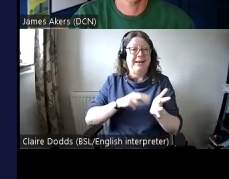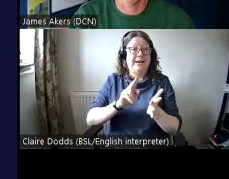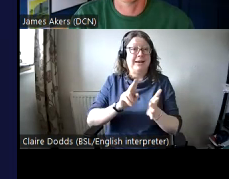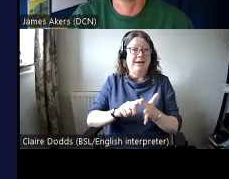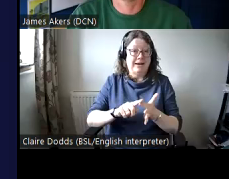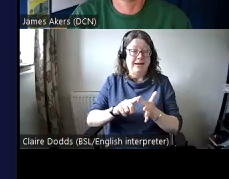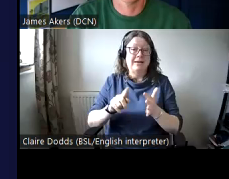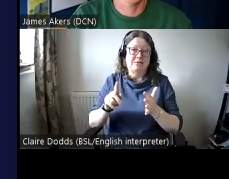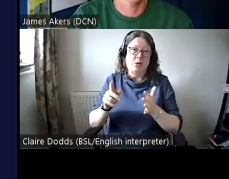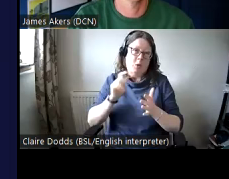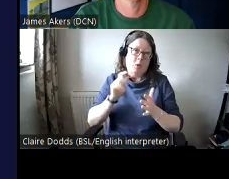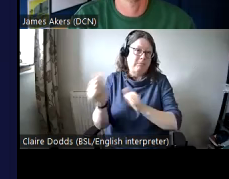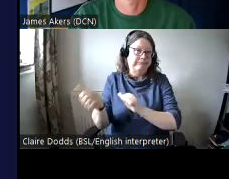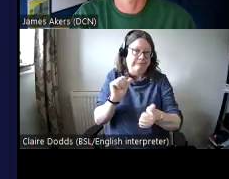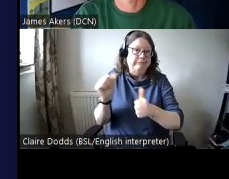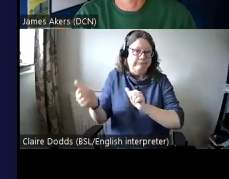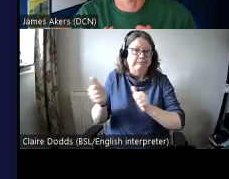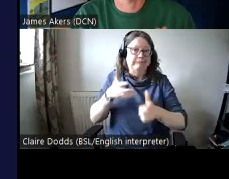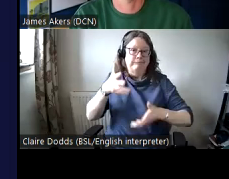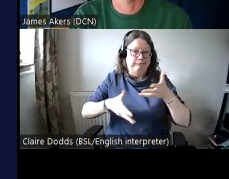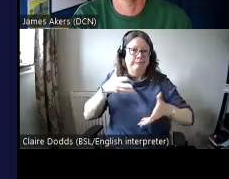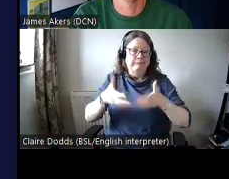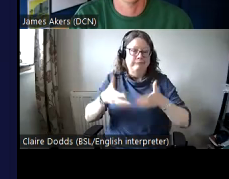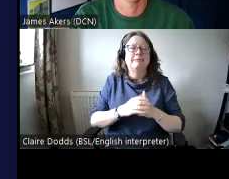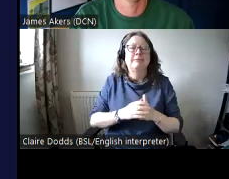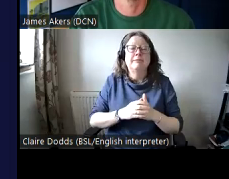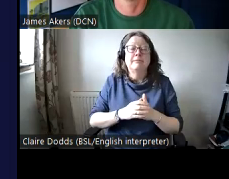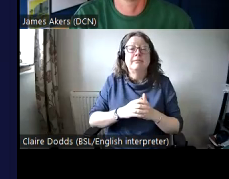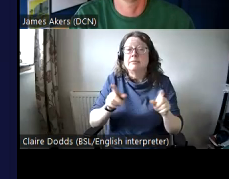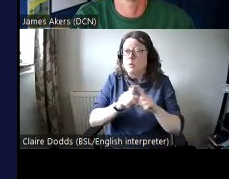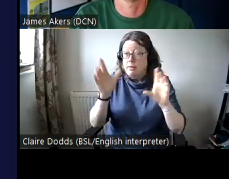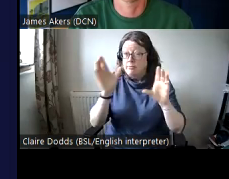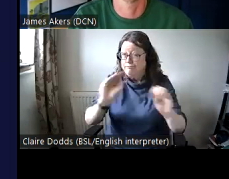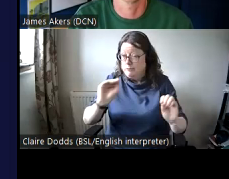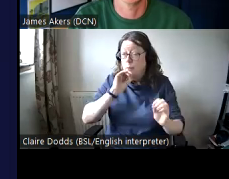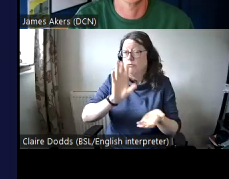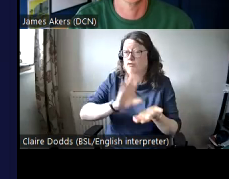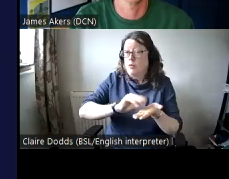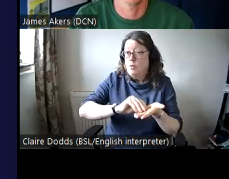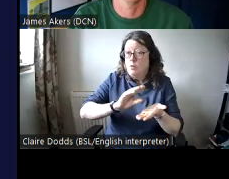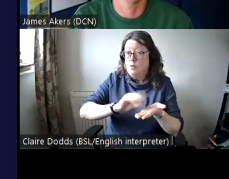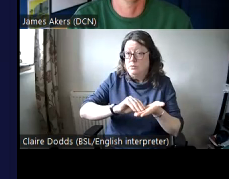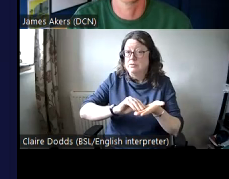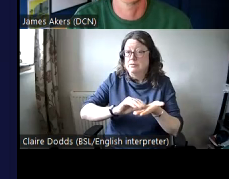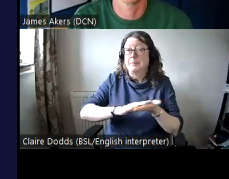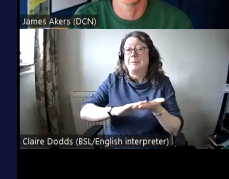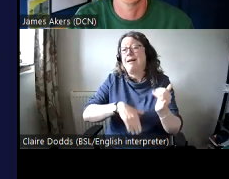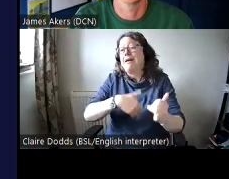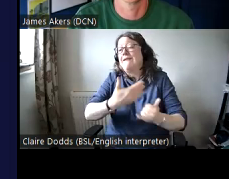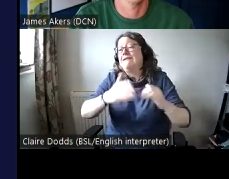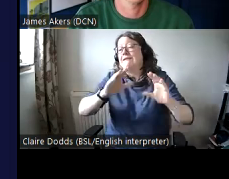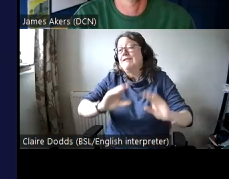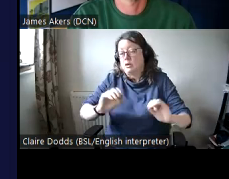This webinar is recorded, so we will send it to you alongside other resources as well within the next seven days.